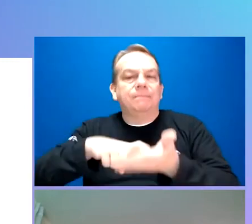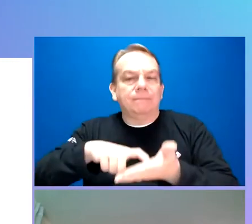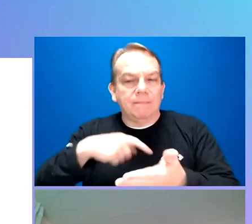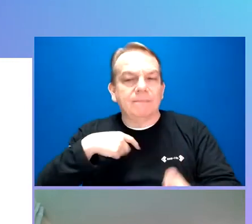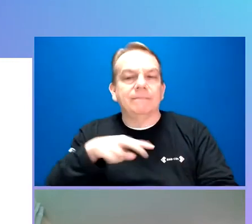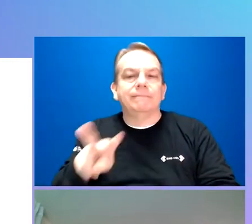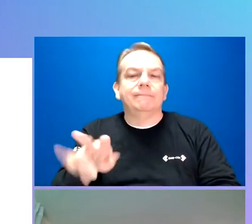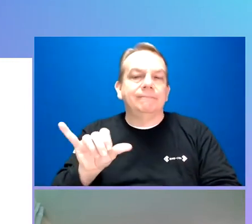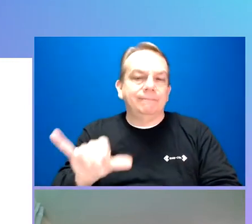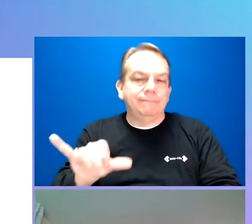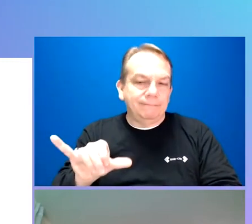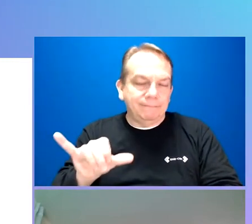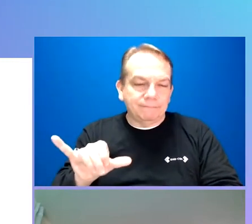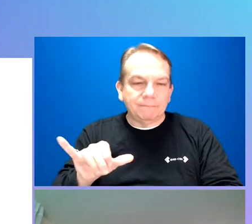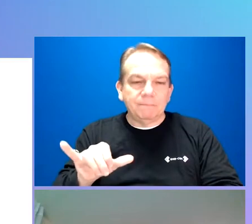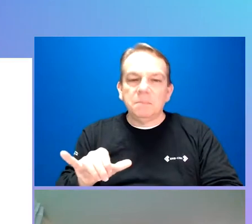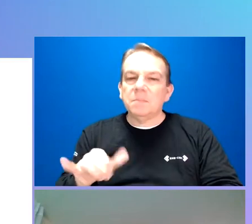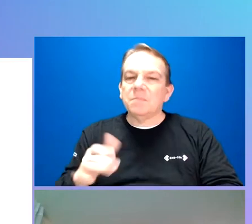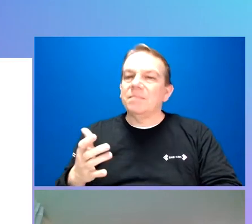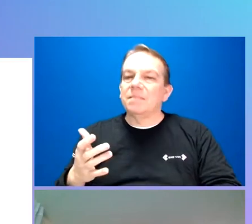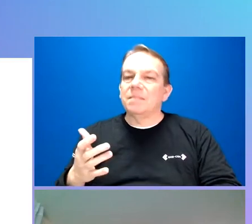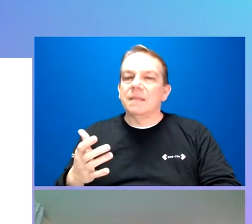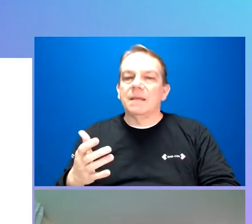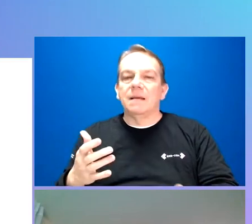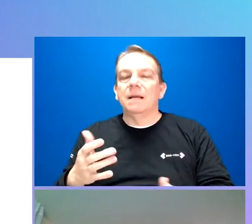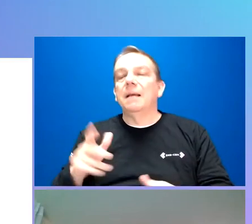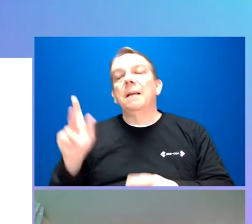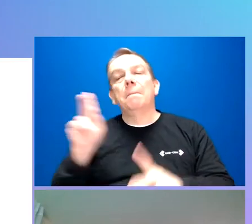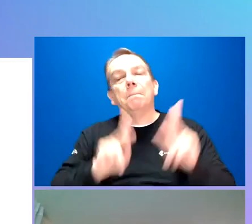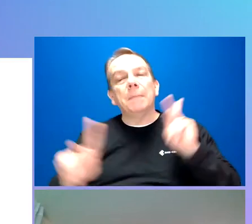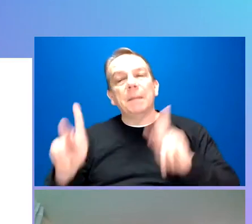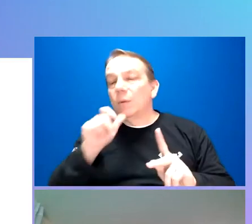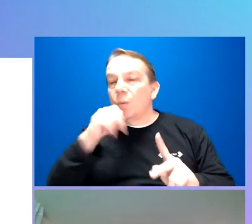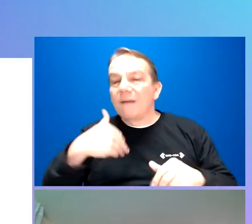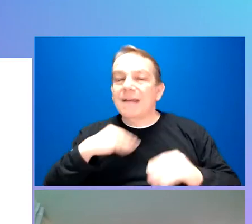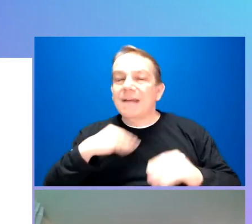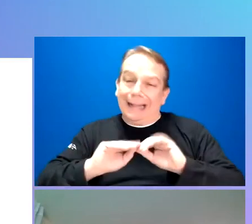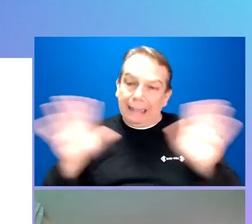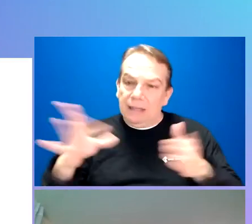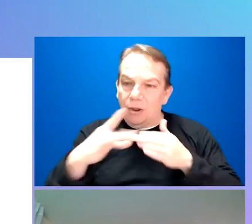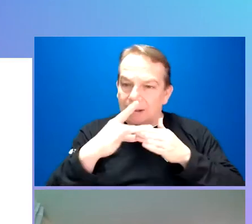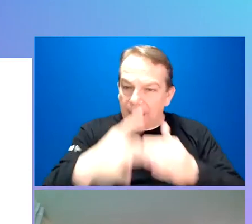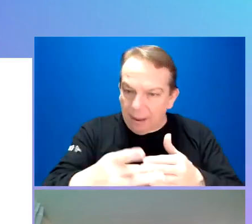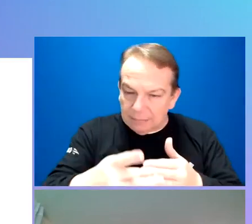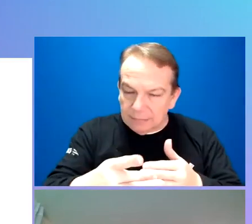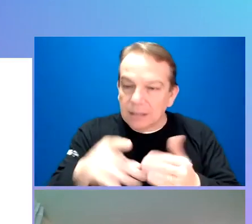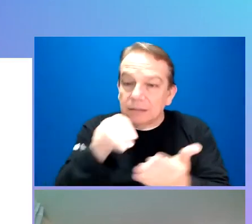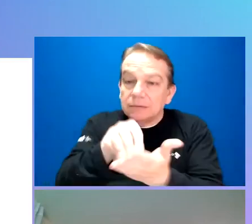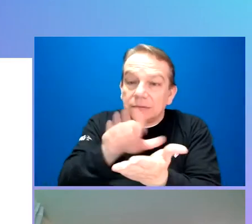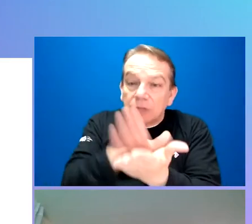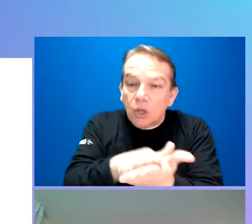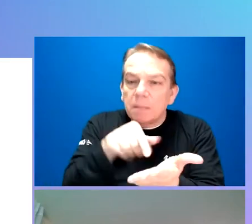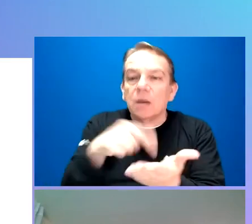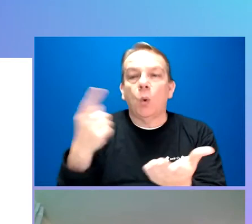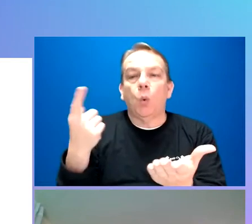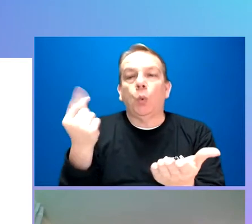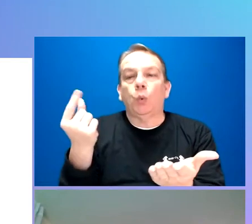of clear guidance and documents of what we should be doing, how